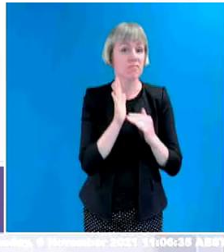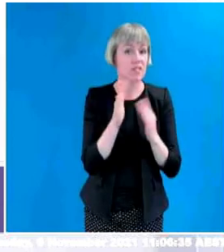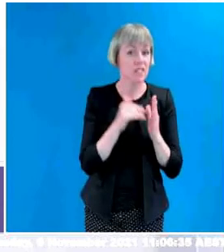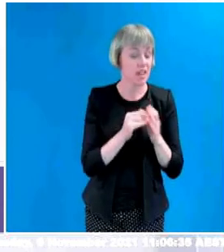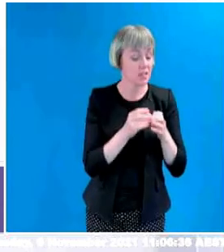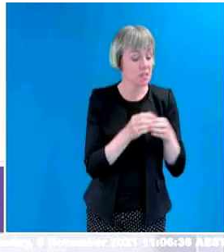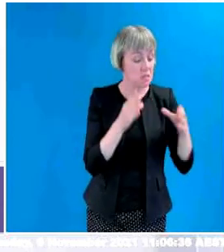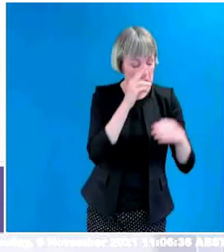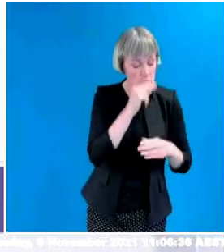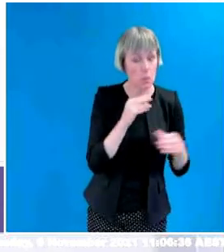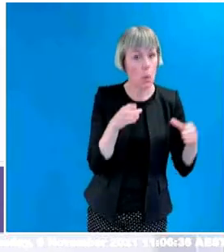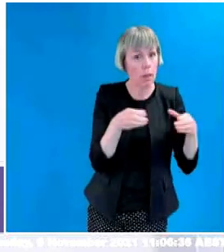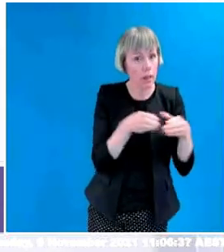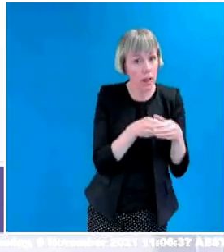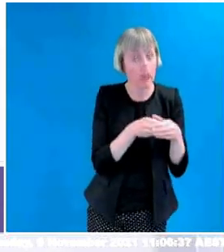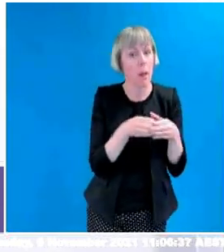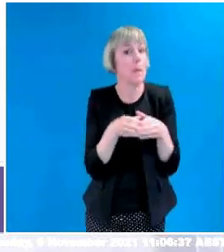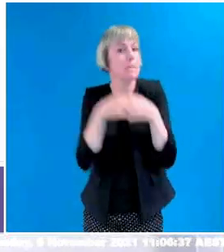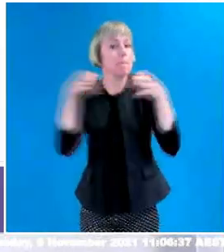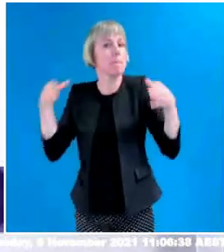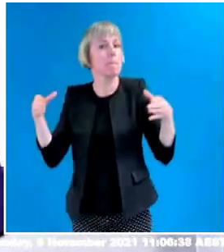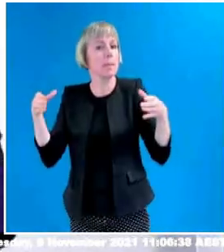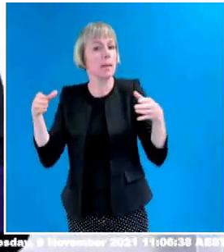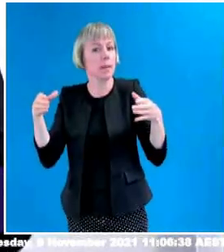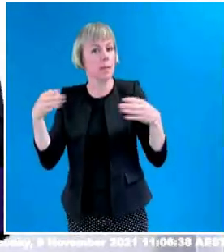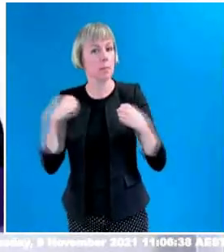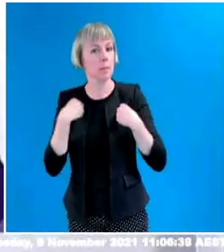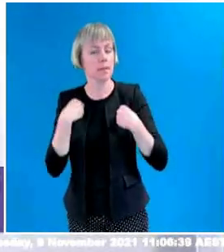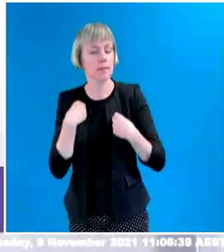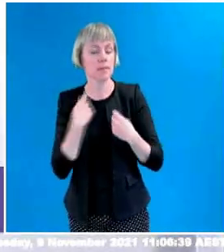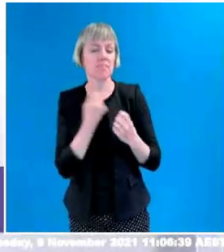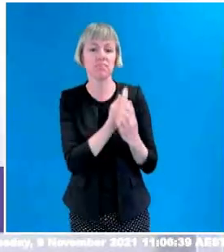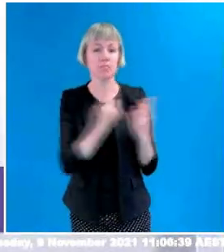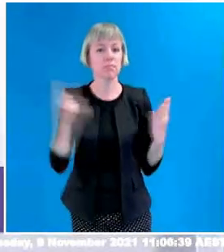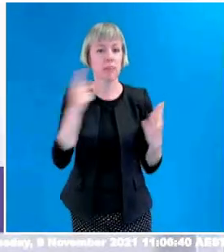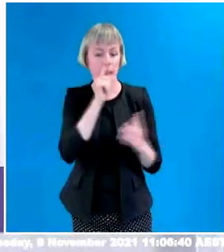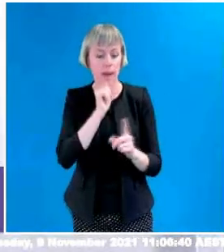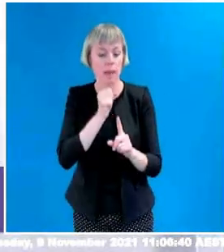to respect human rights. When we talk about human rights, we are drawing on the